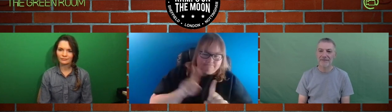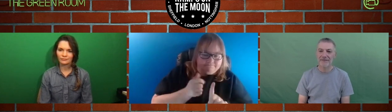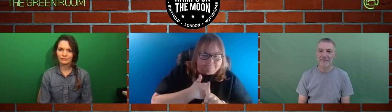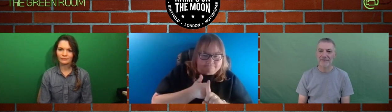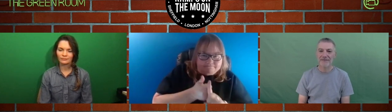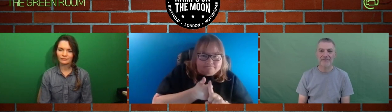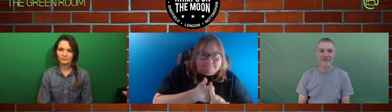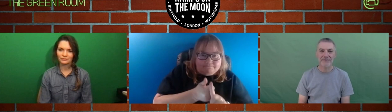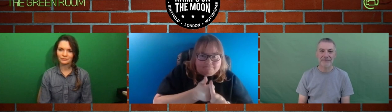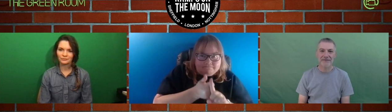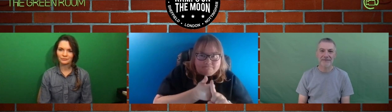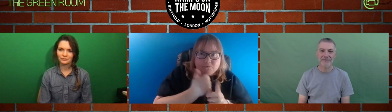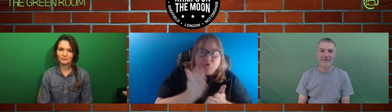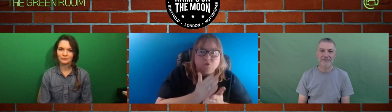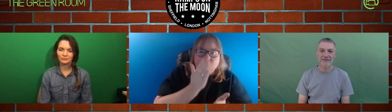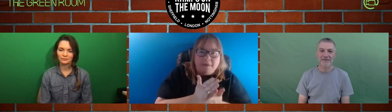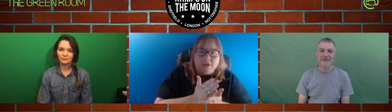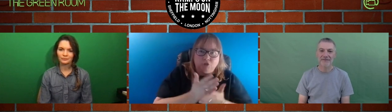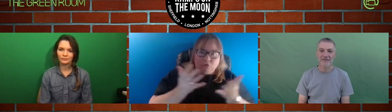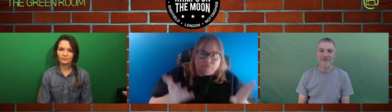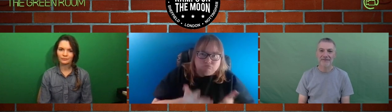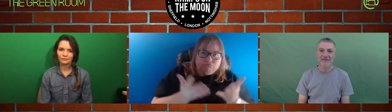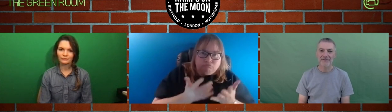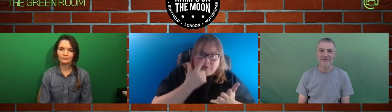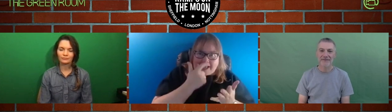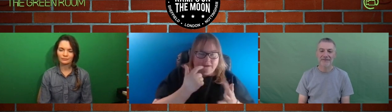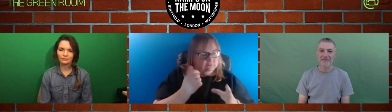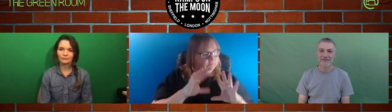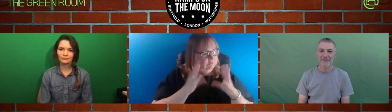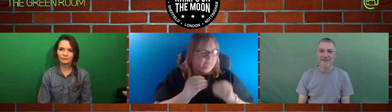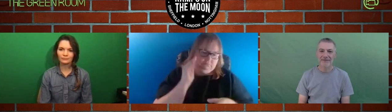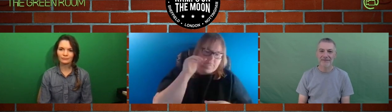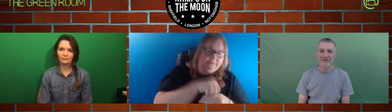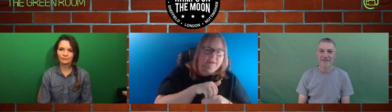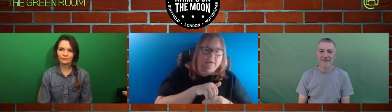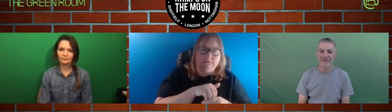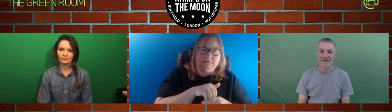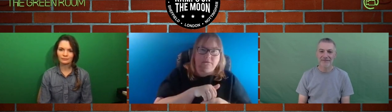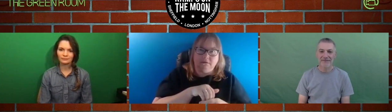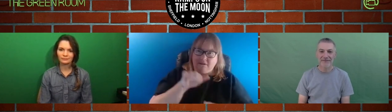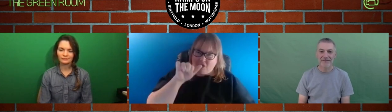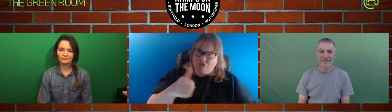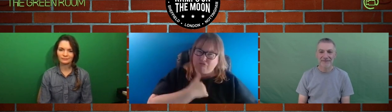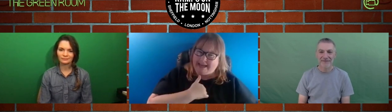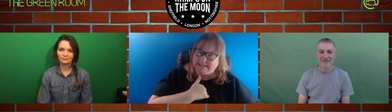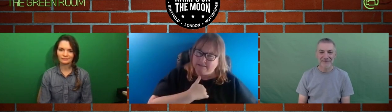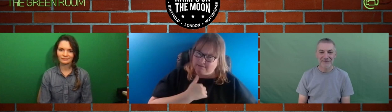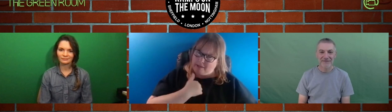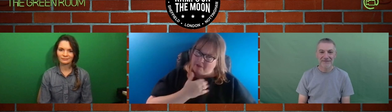could do everything we needed to do on Oliver Twist. Is that fair Rebekah? Does that sound like what I did?